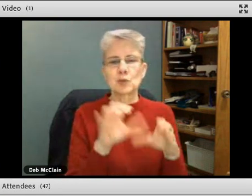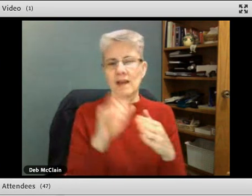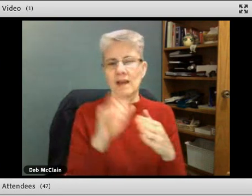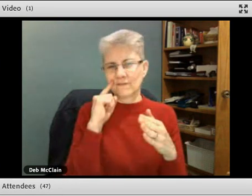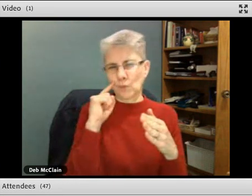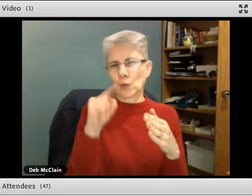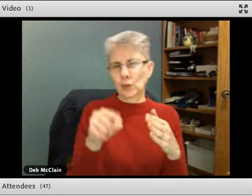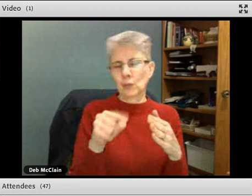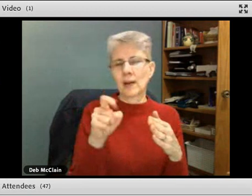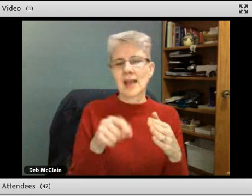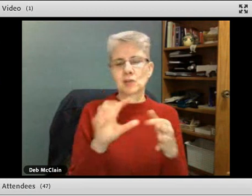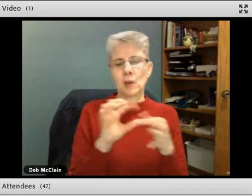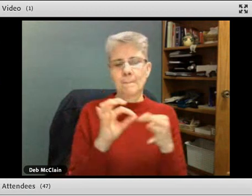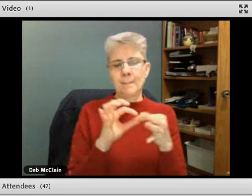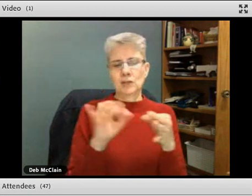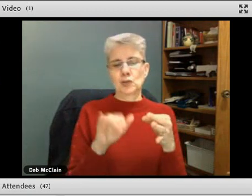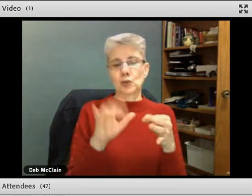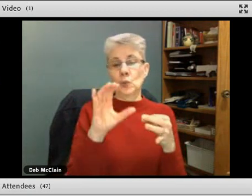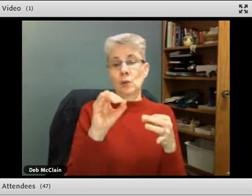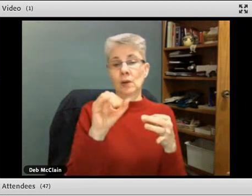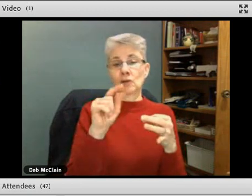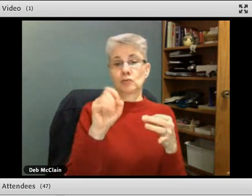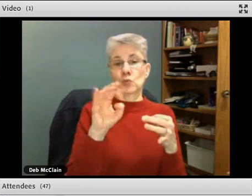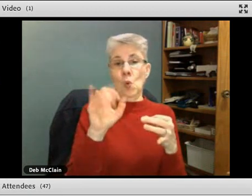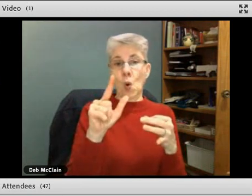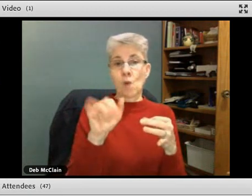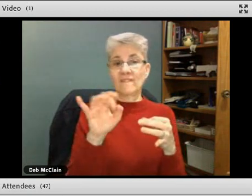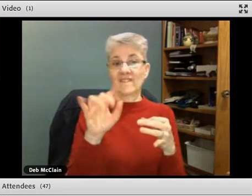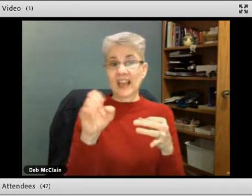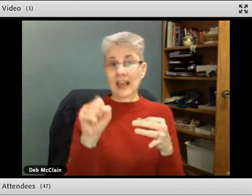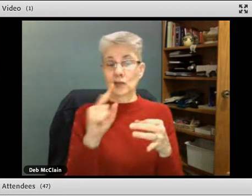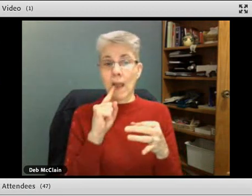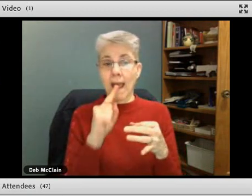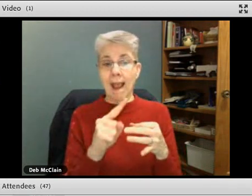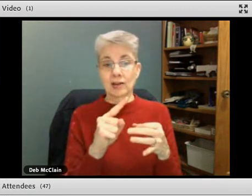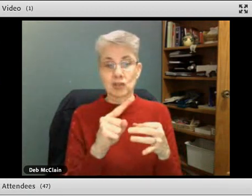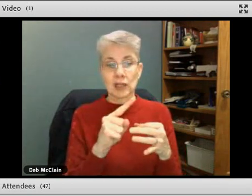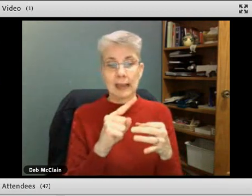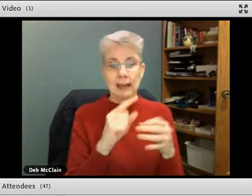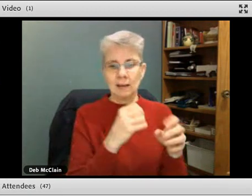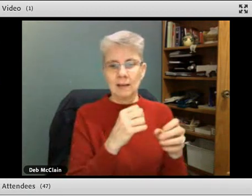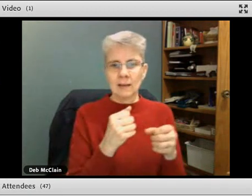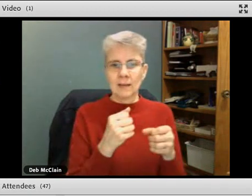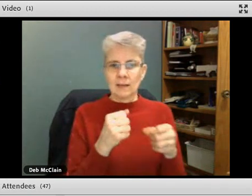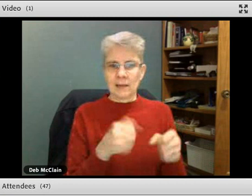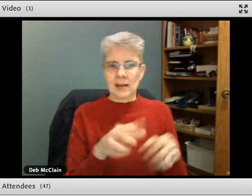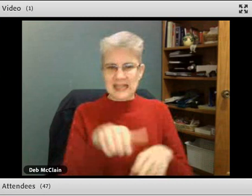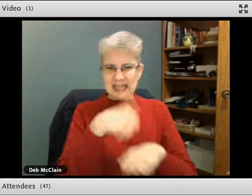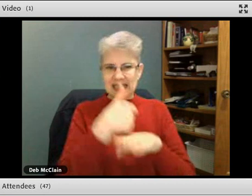are actually generated by the record itself. The cataloger does not create those control fields. The system does.